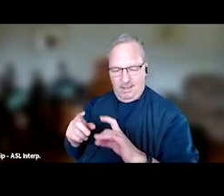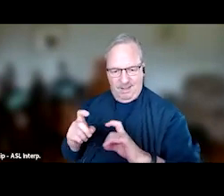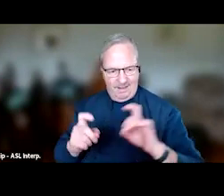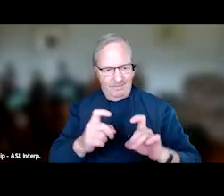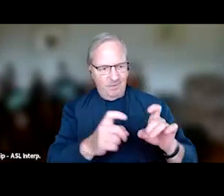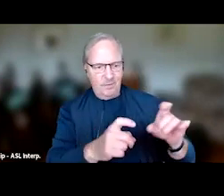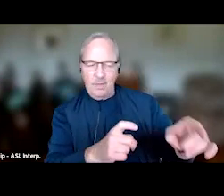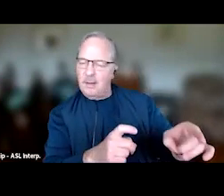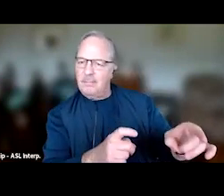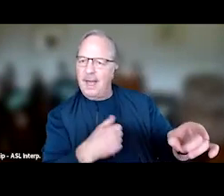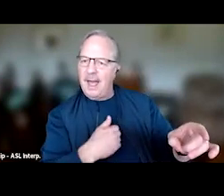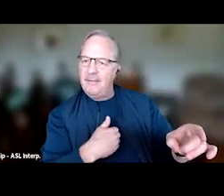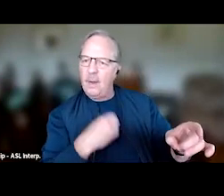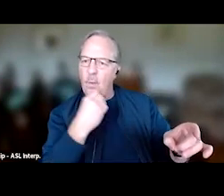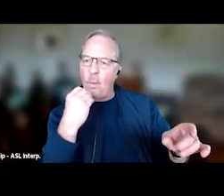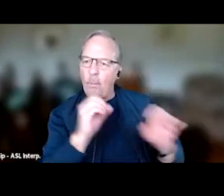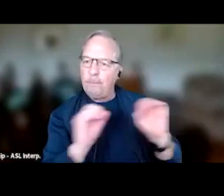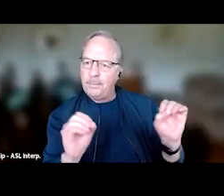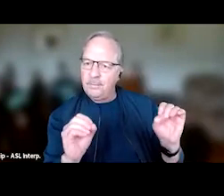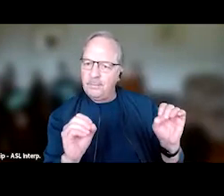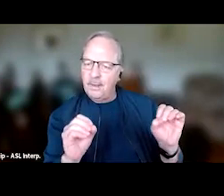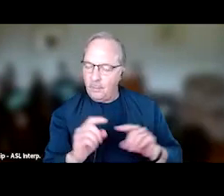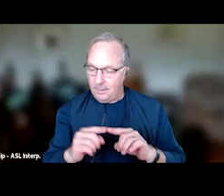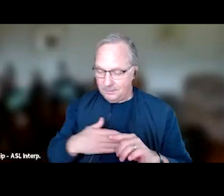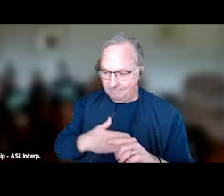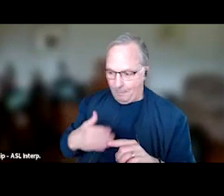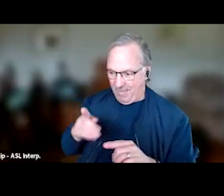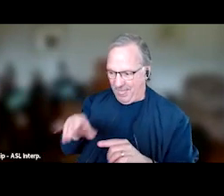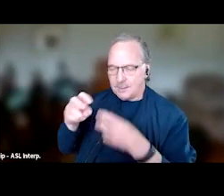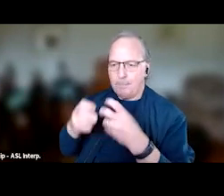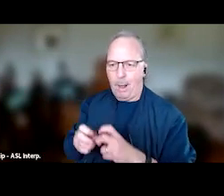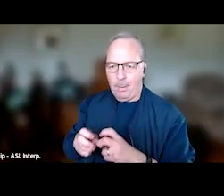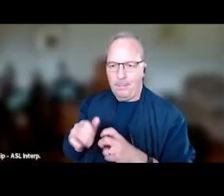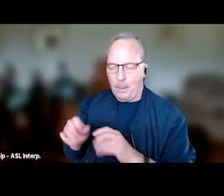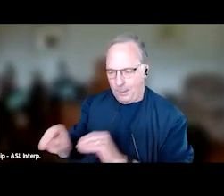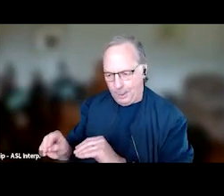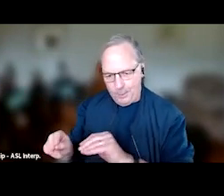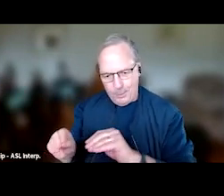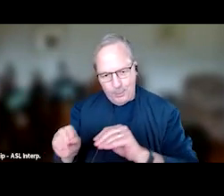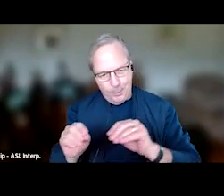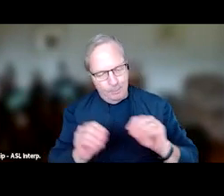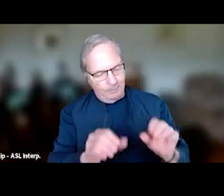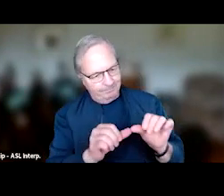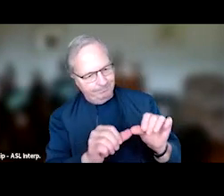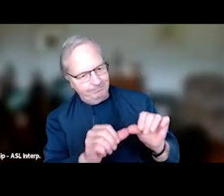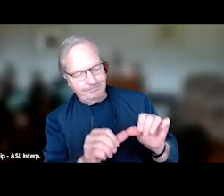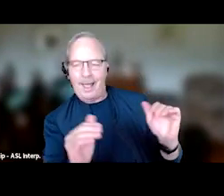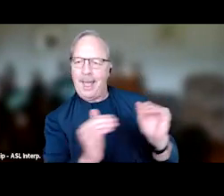Basically, once there's an acknowledgement of the problem, there can be movement towards sustainable and equitable solutions.